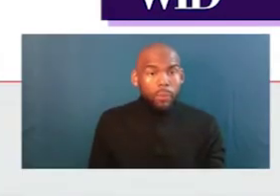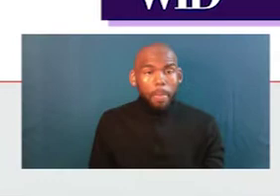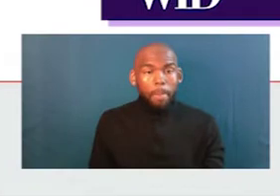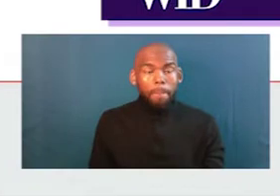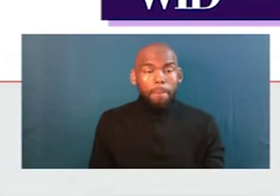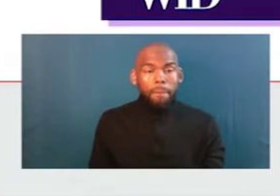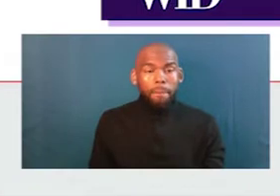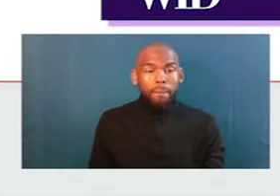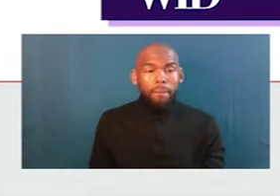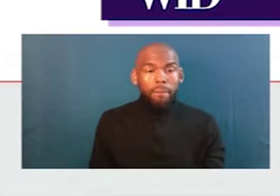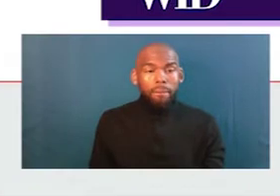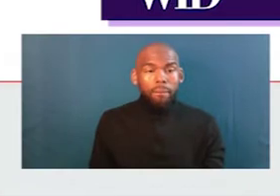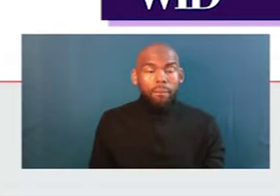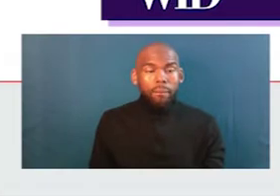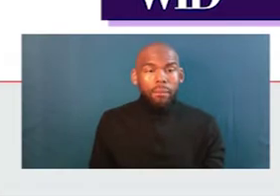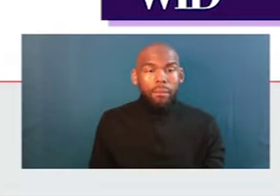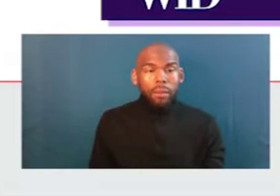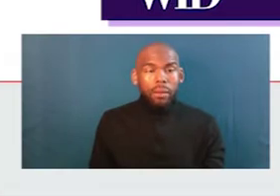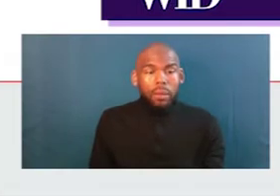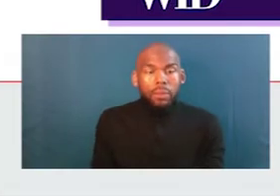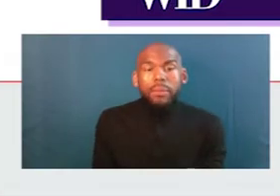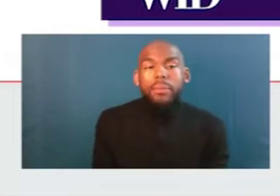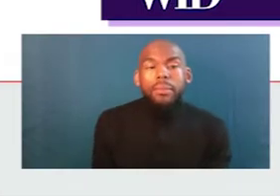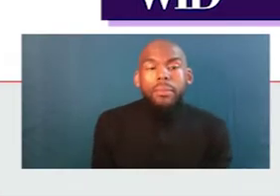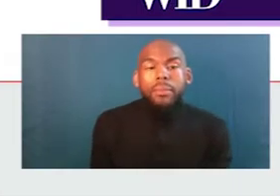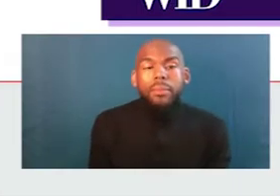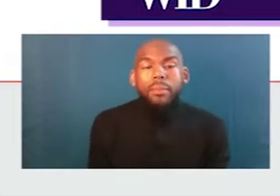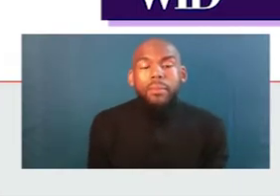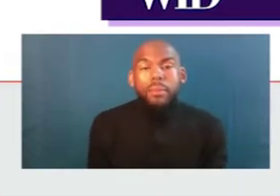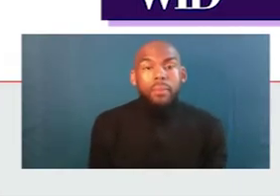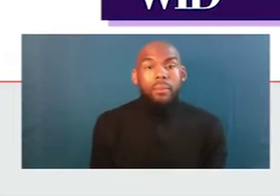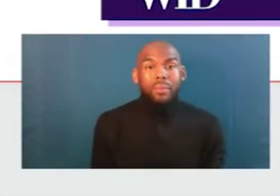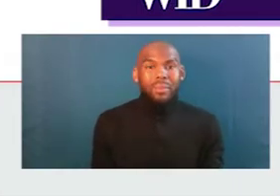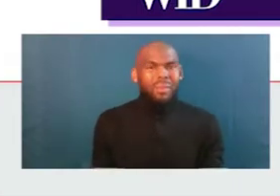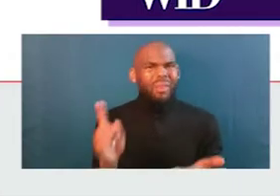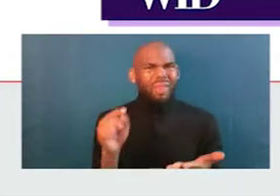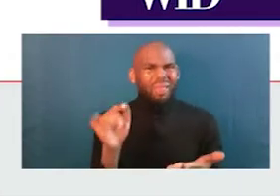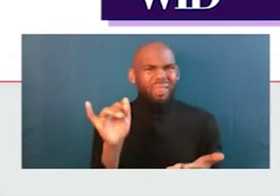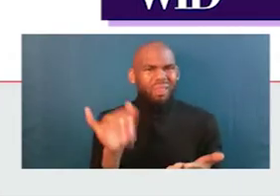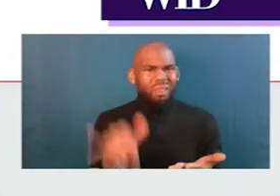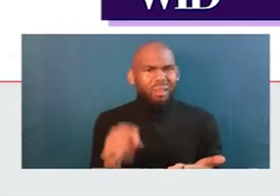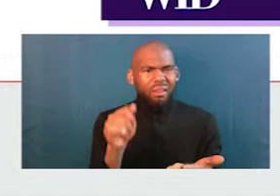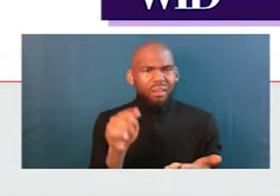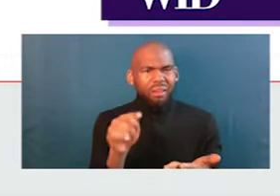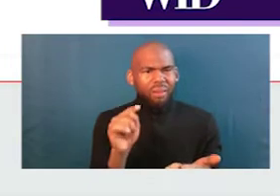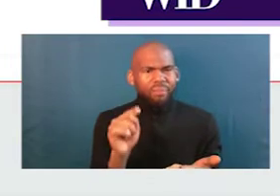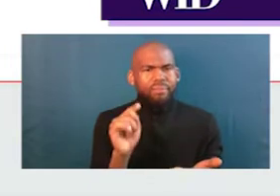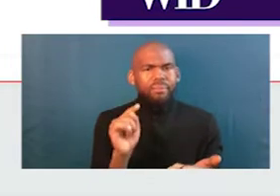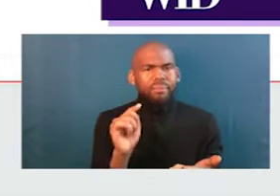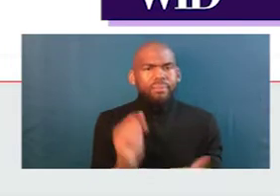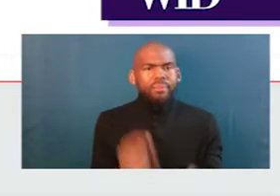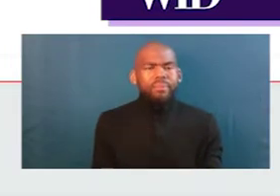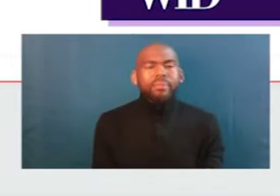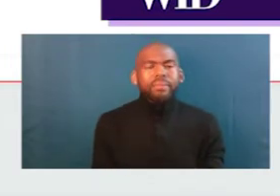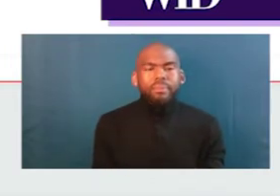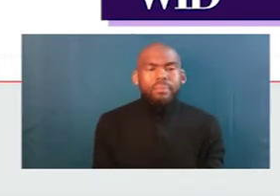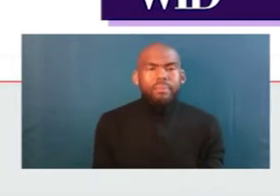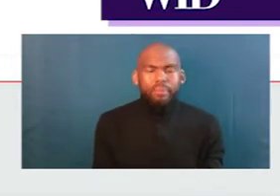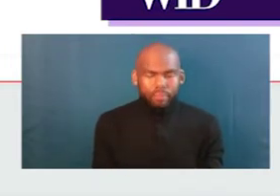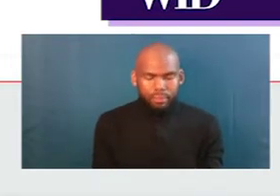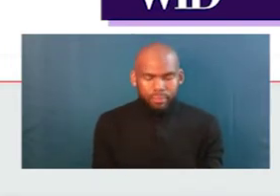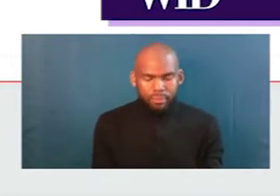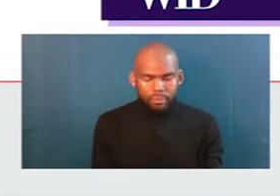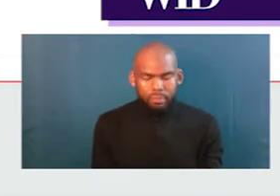dispenser, enter, dispenser, blank, link 05/soap. Heading figure end.